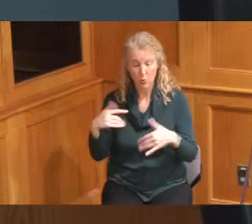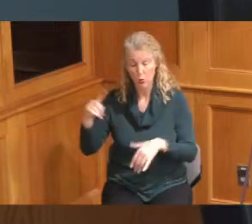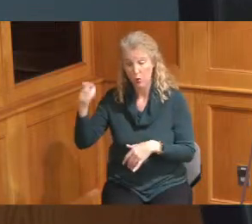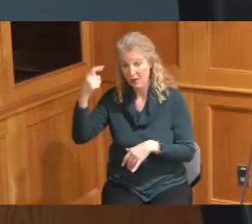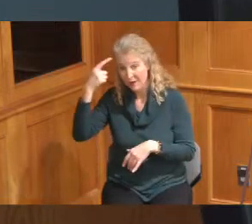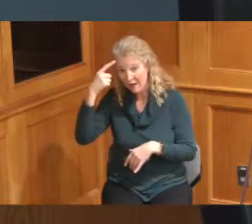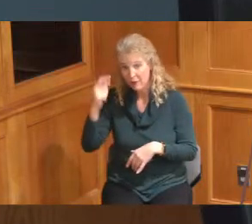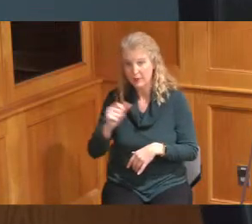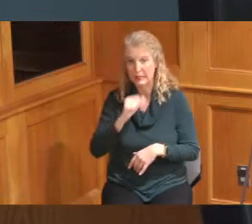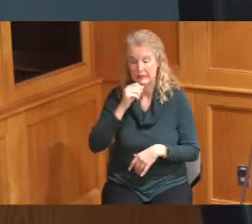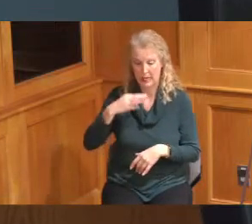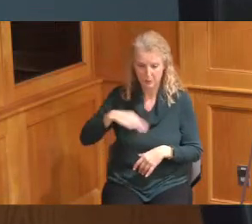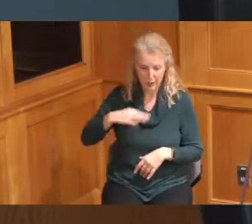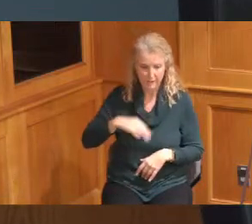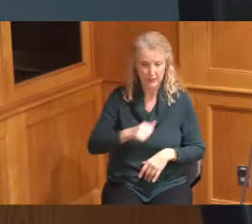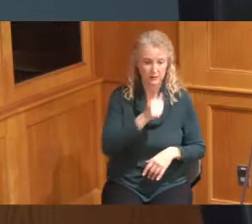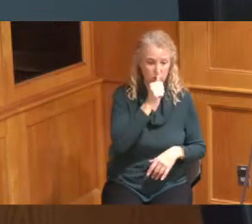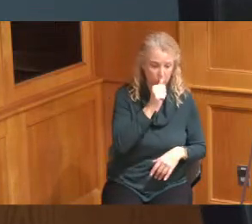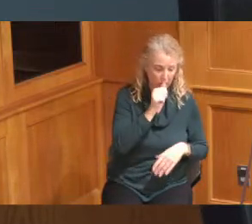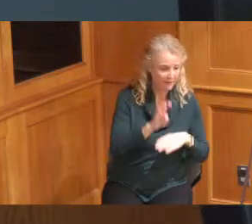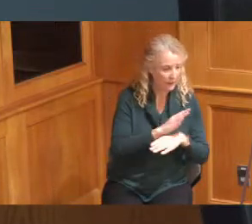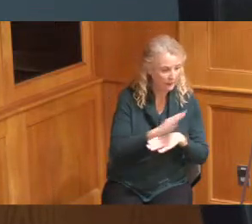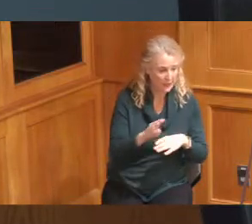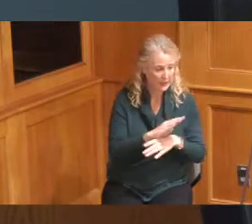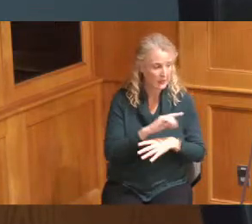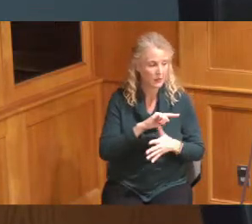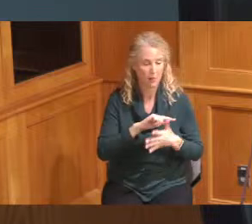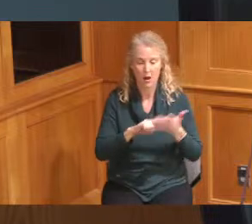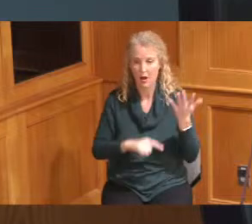nonprofits and everybody that's in the space so I know that takes a lot of work and effort